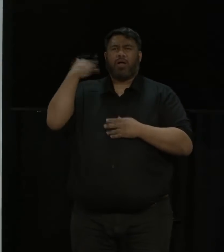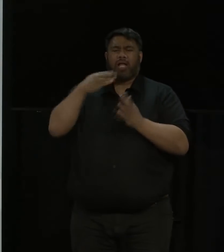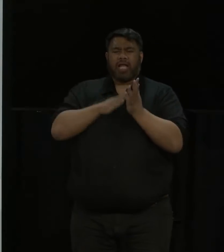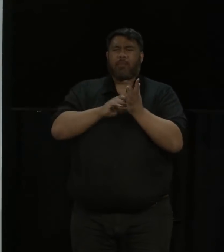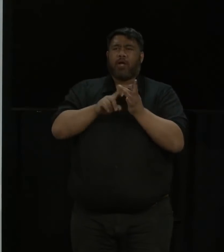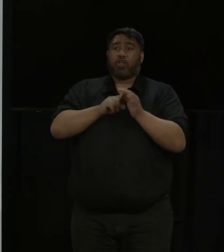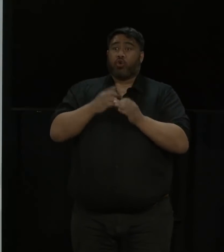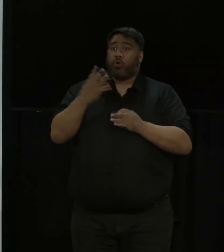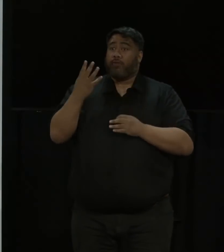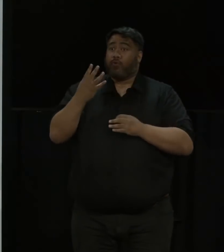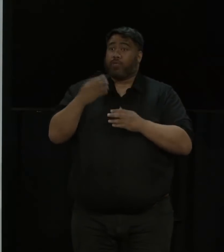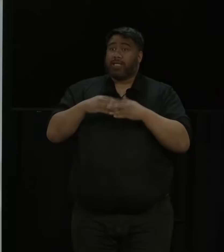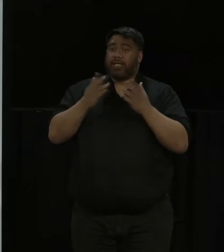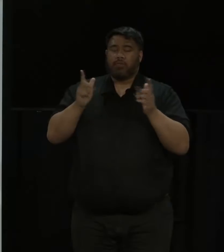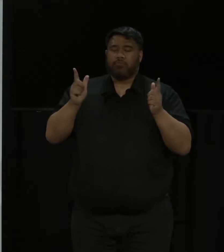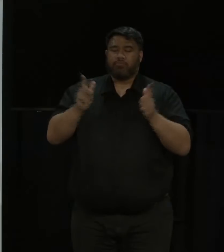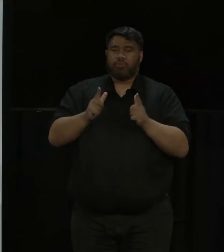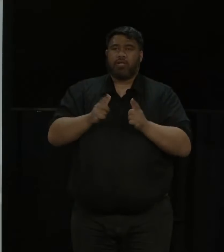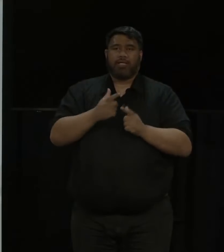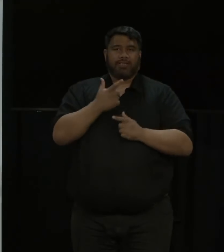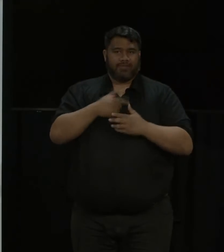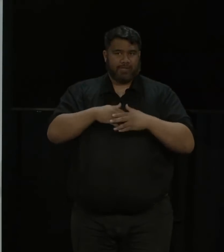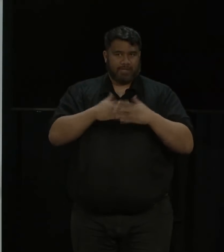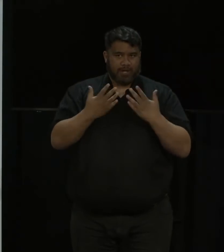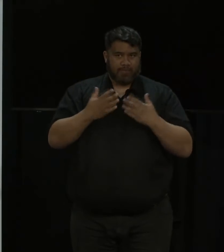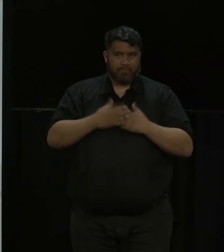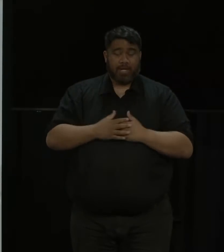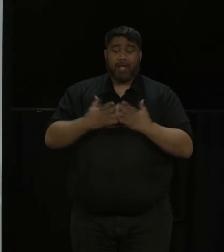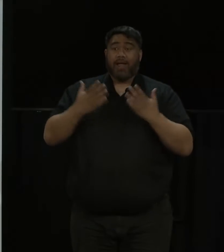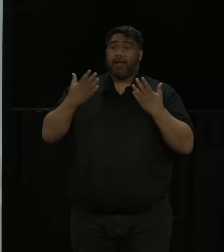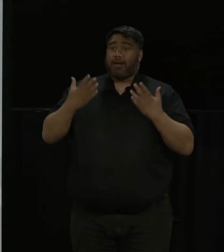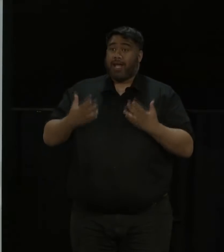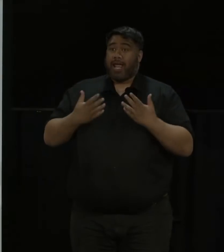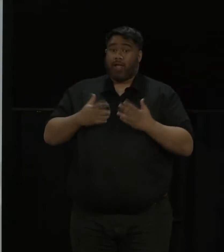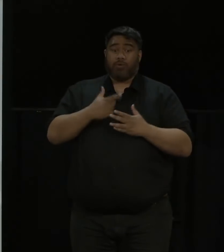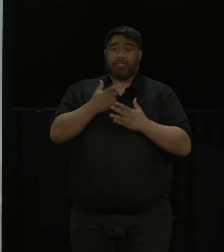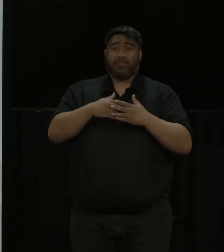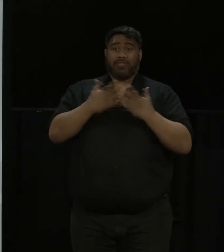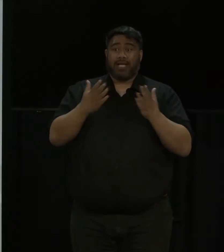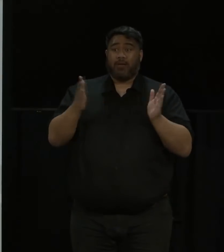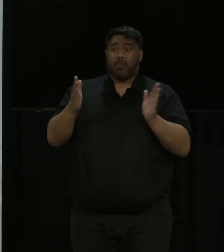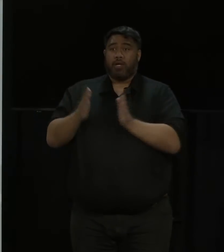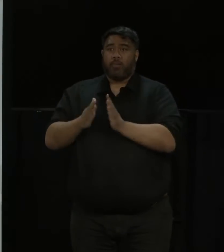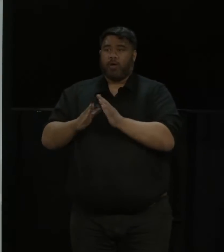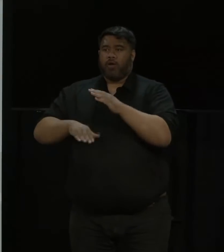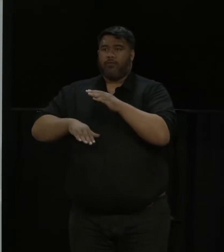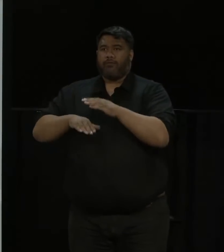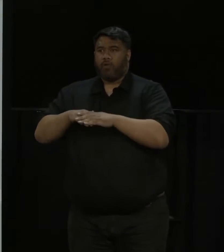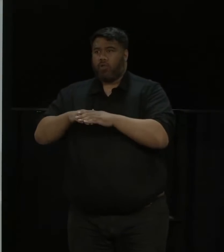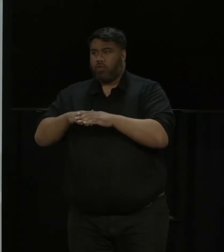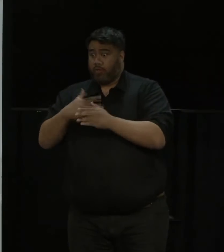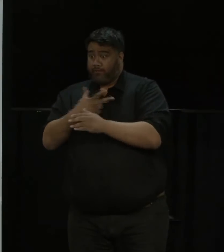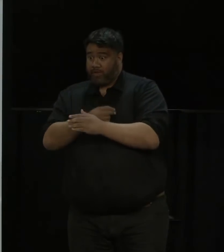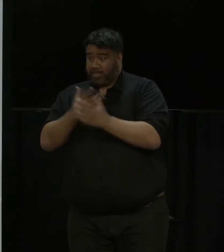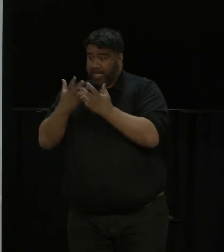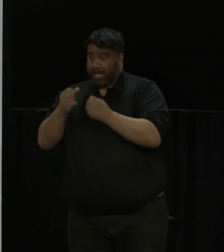We started that by halving the time spent in MiQ down to 7 days and we have been moving to